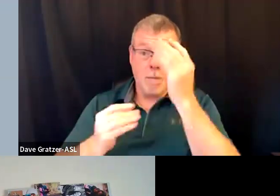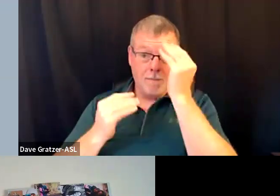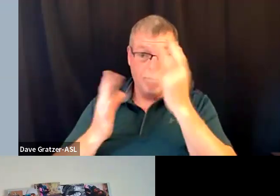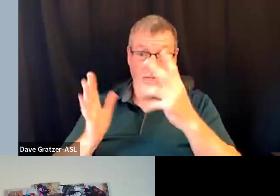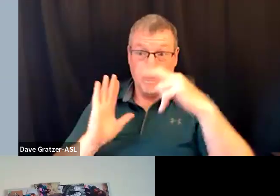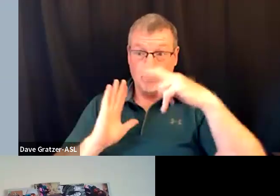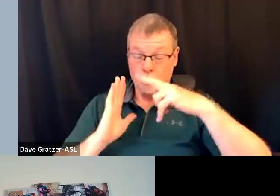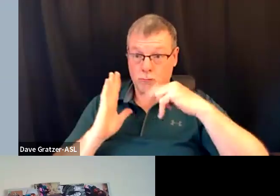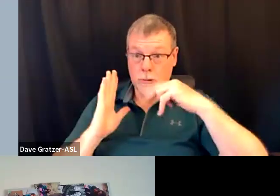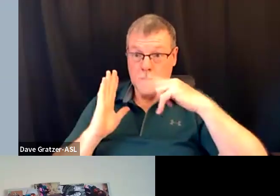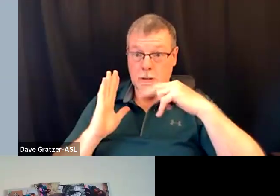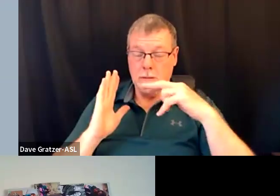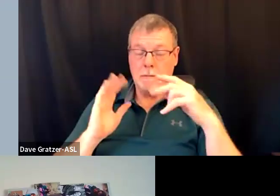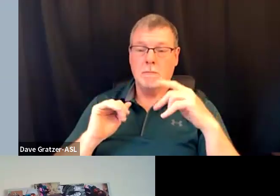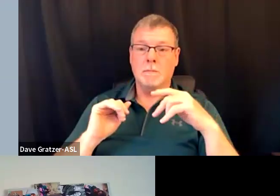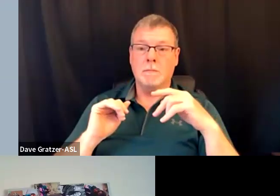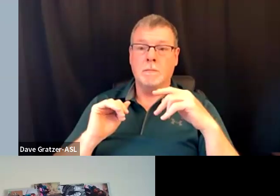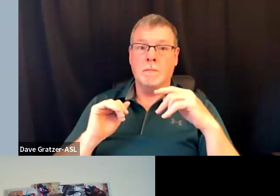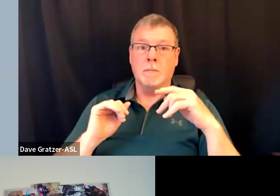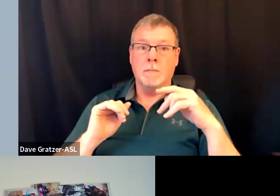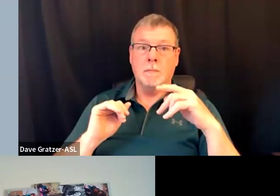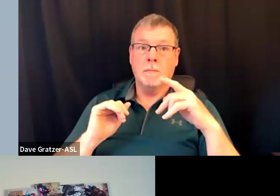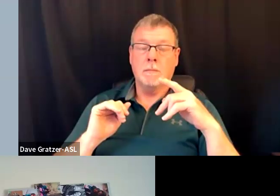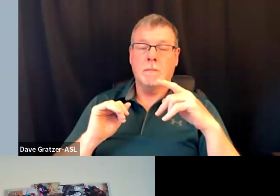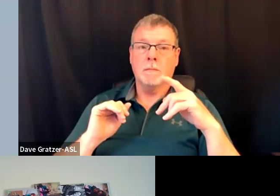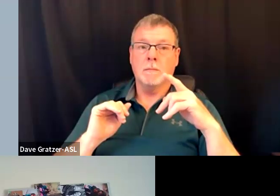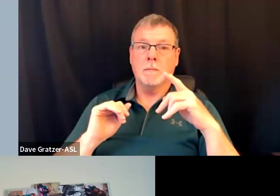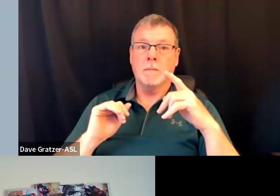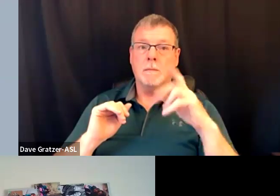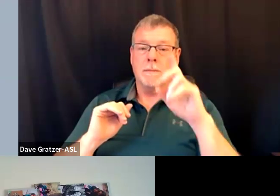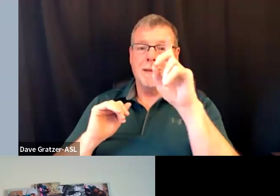you have the date is always tied into the active status.